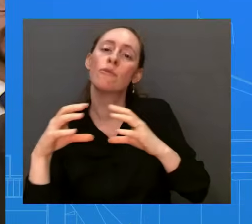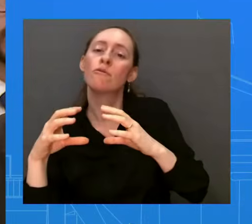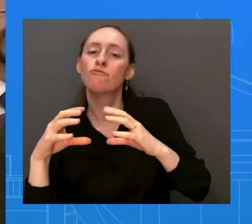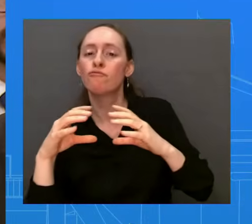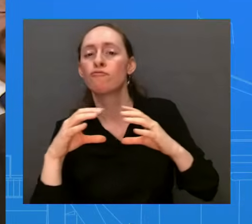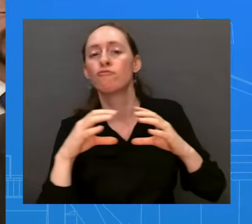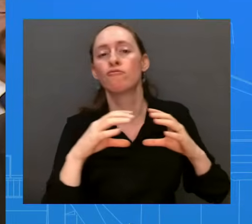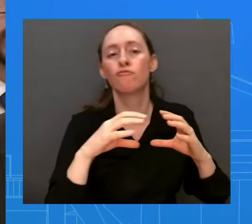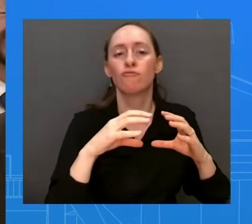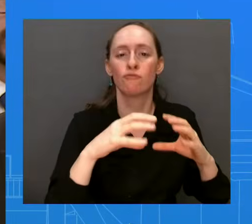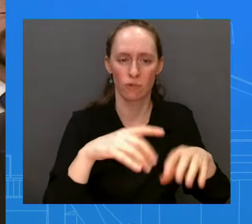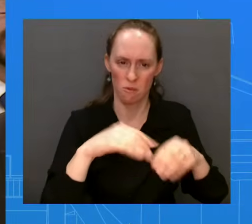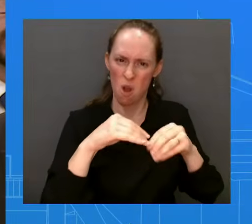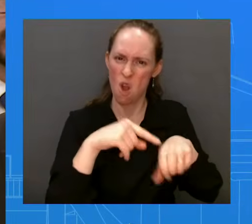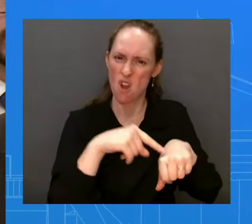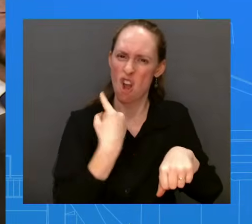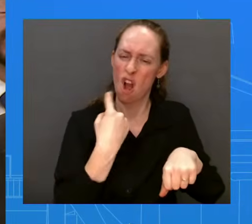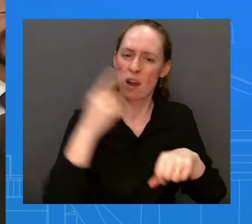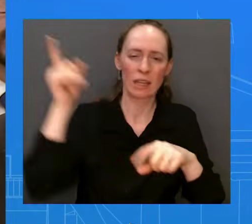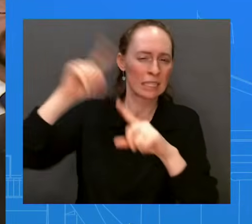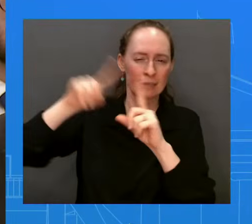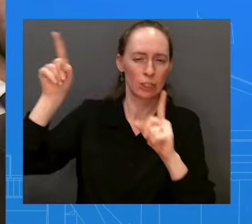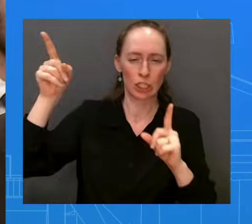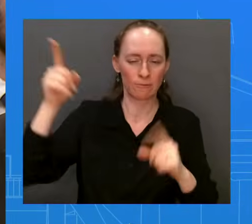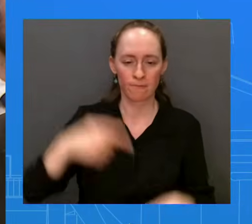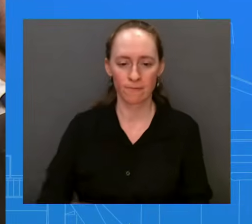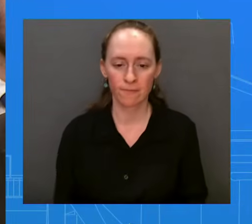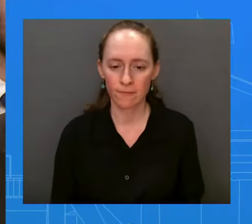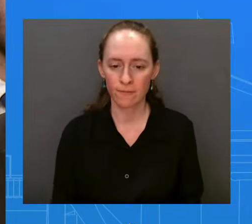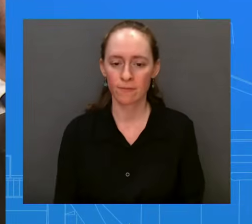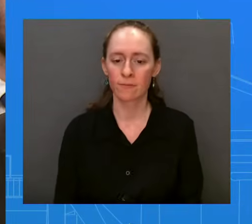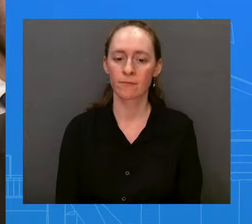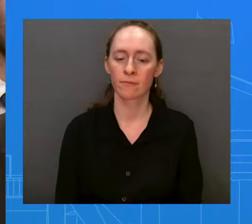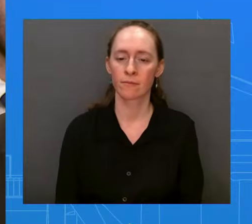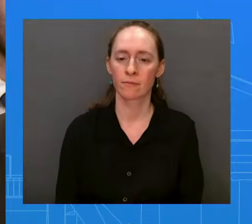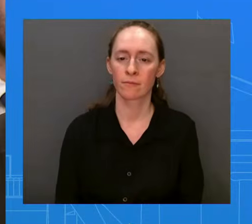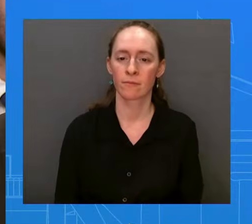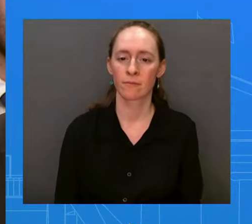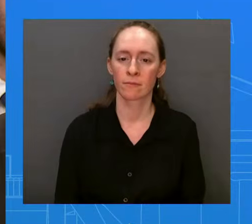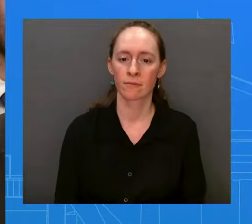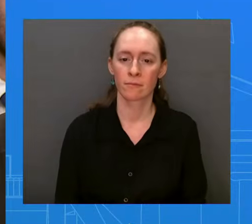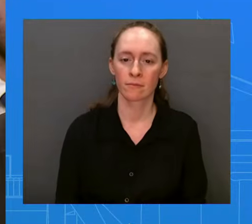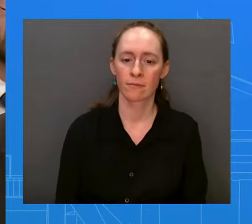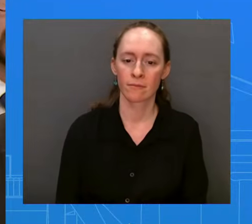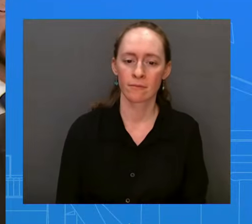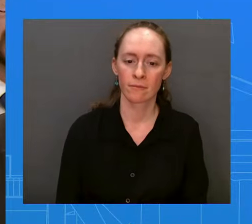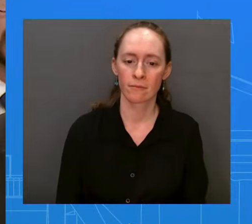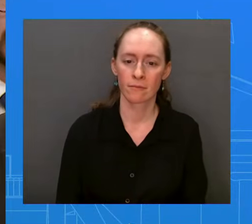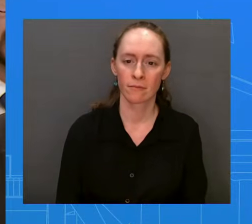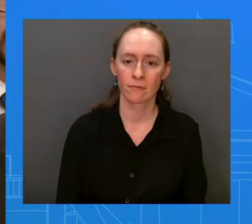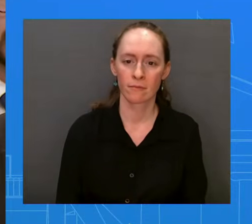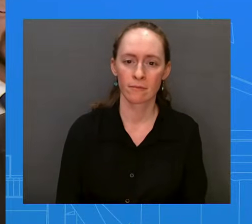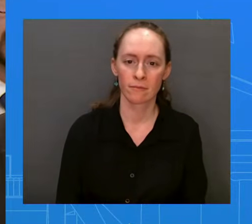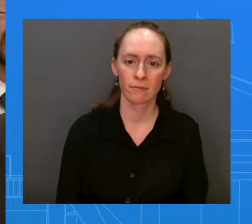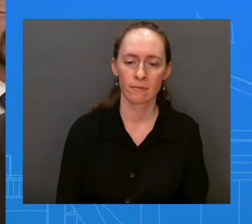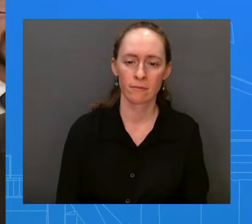are in geostationary orbit. I mean, they're just sitting there gathering signals intelligence, right? So what is the benefit? I mean, is it just to see